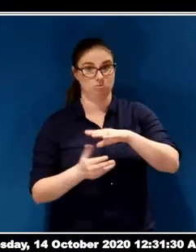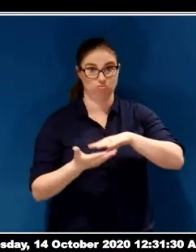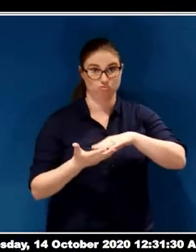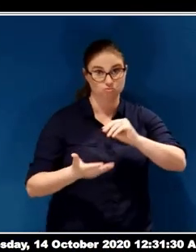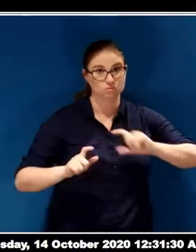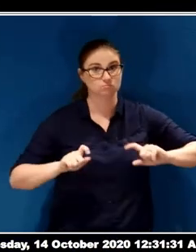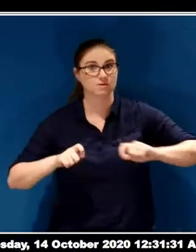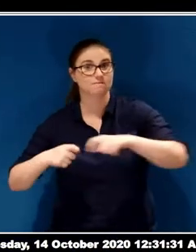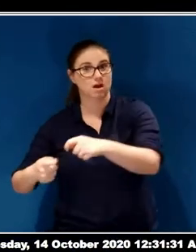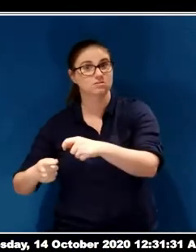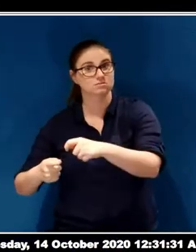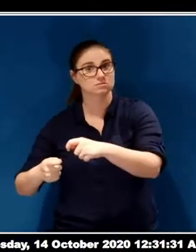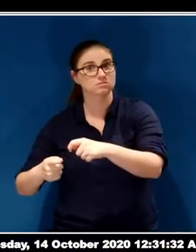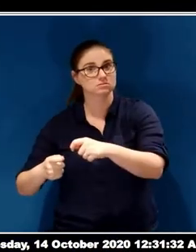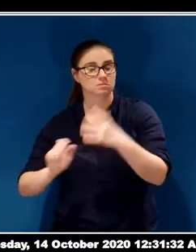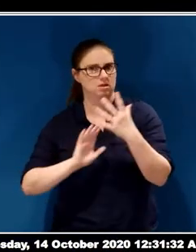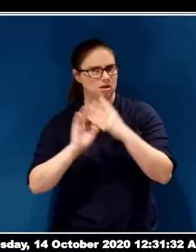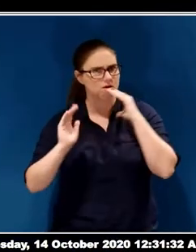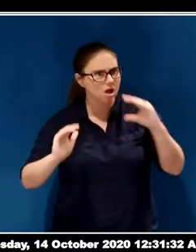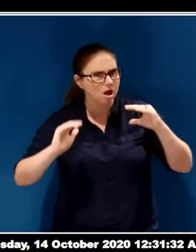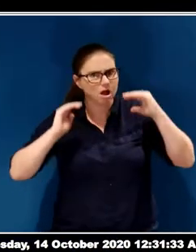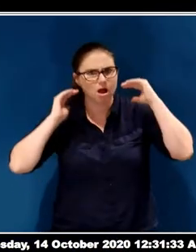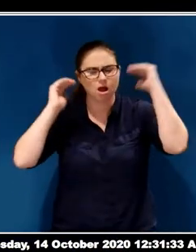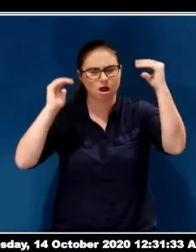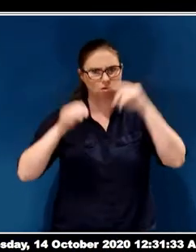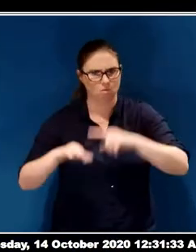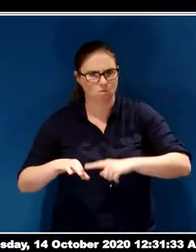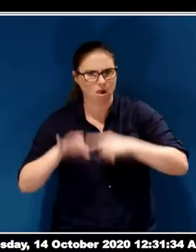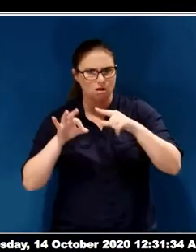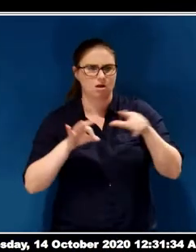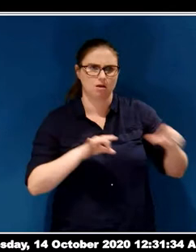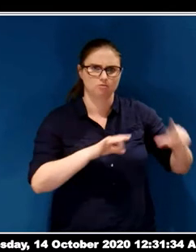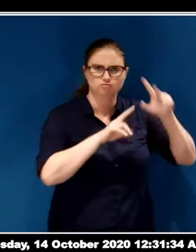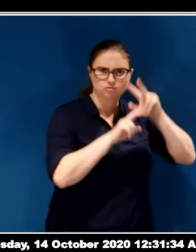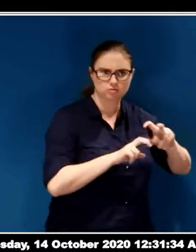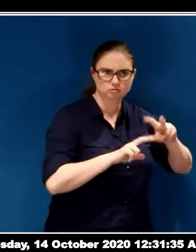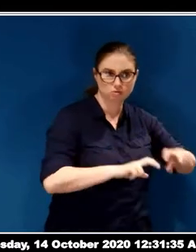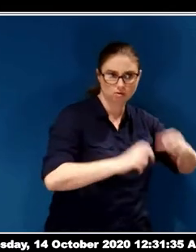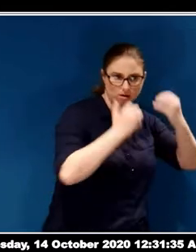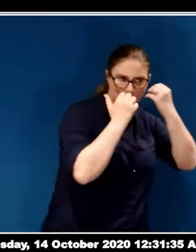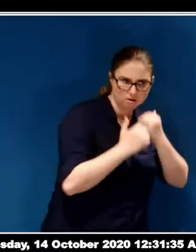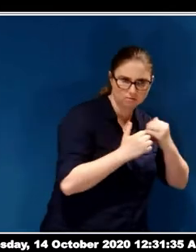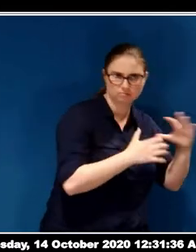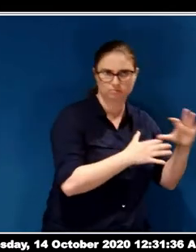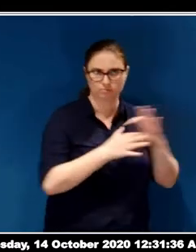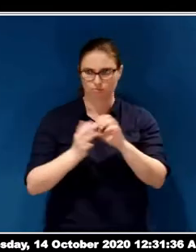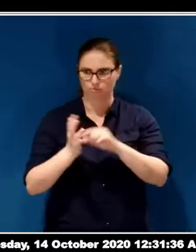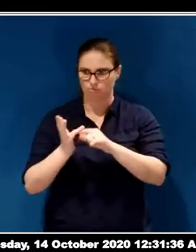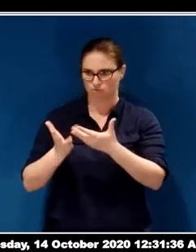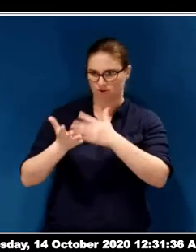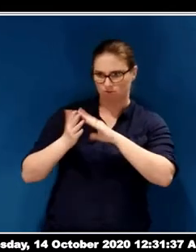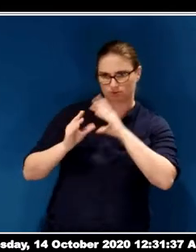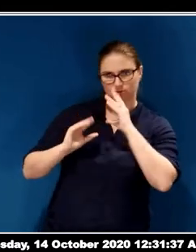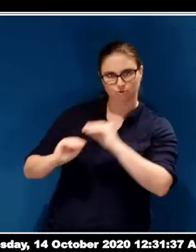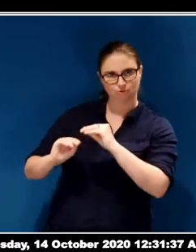Research indicates that the use of these should be sufficient to meet the